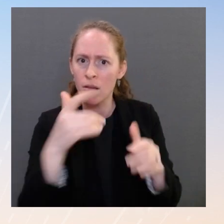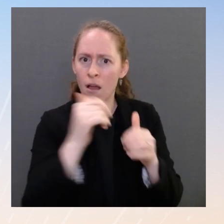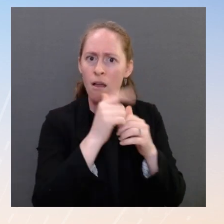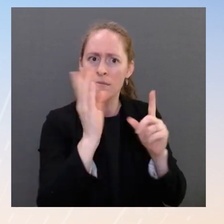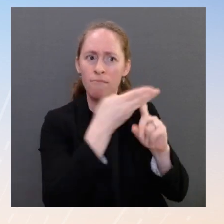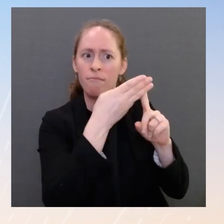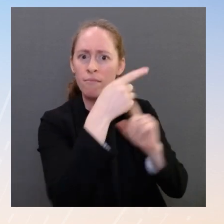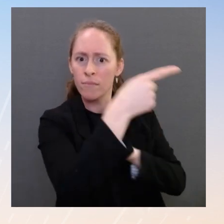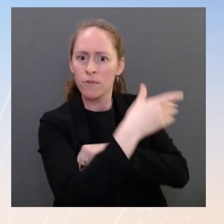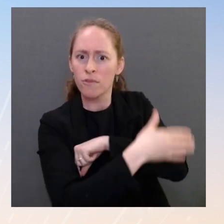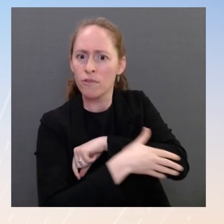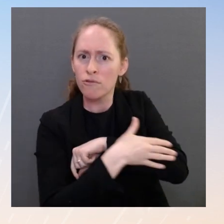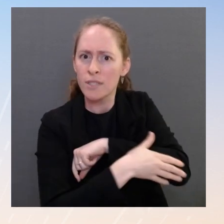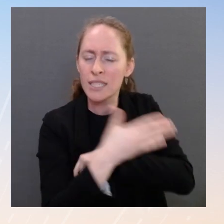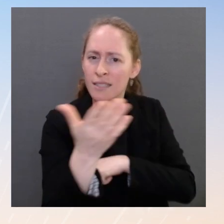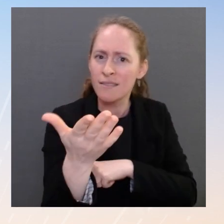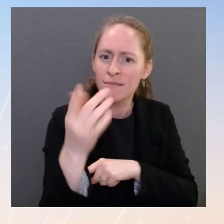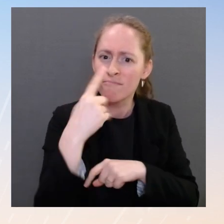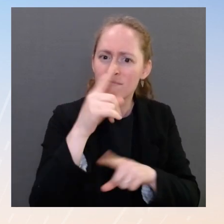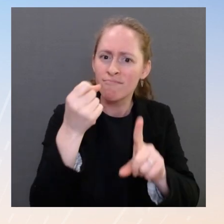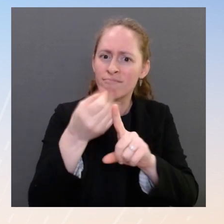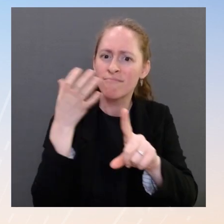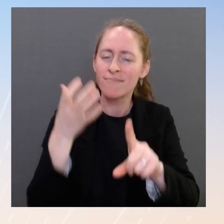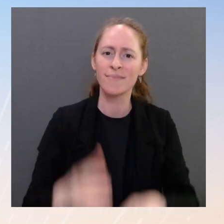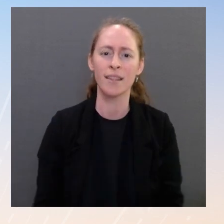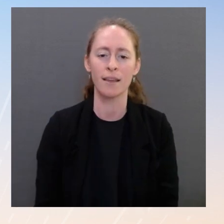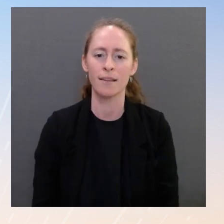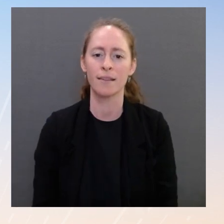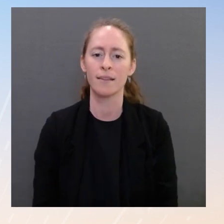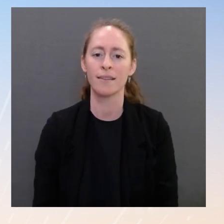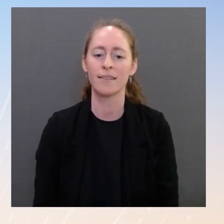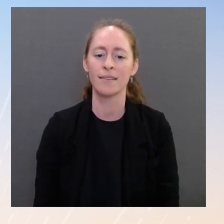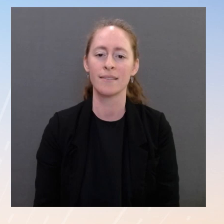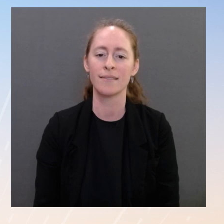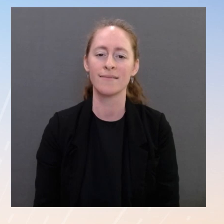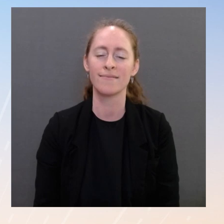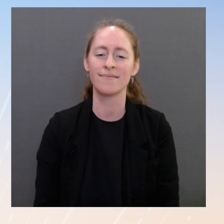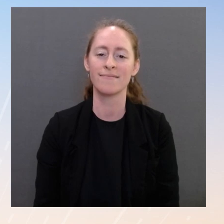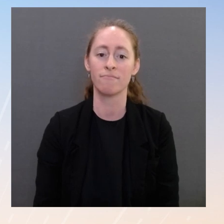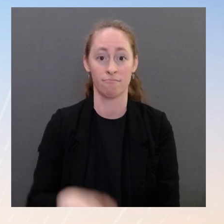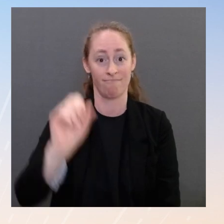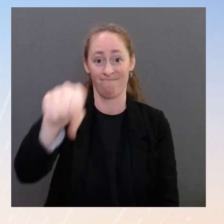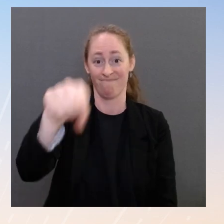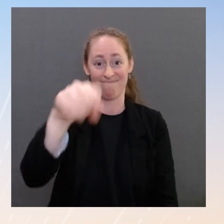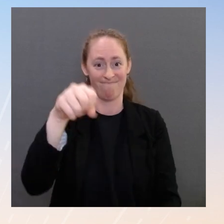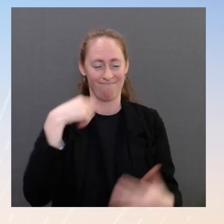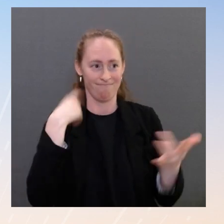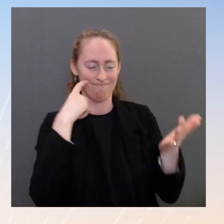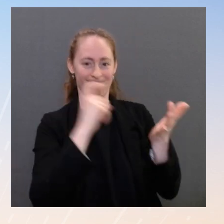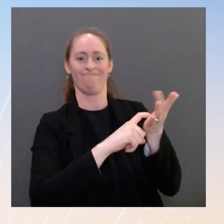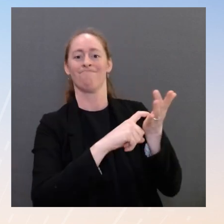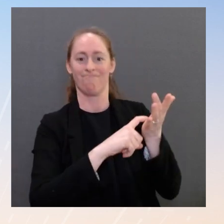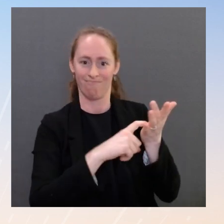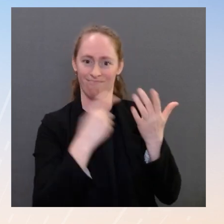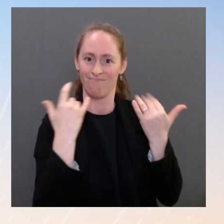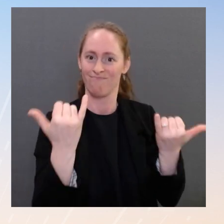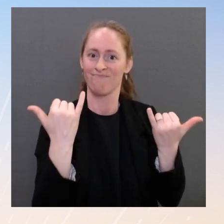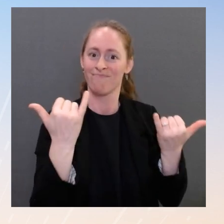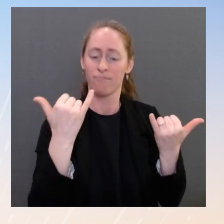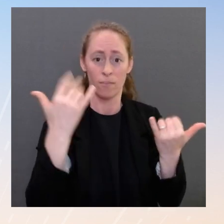Ms. Psaki: Well, first, let me say that it's a huge moment today that speaks to President Biden's commitment to bring home Americans held hostage